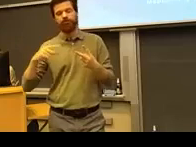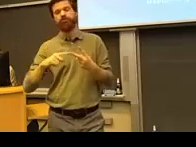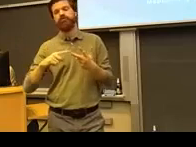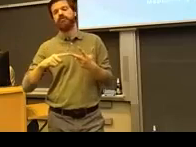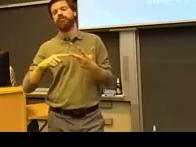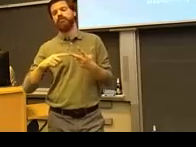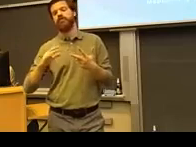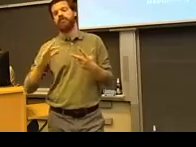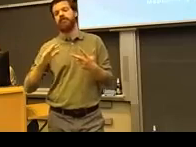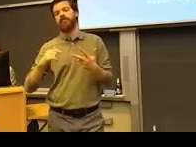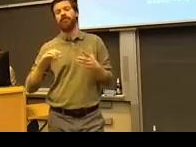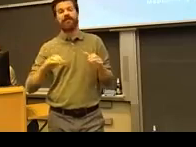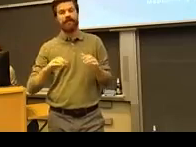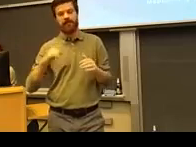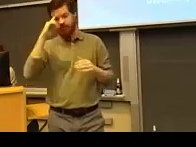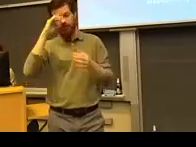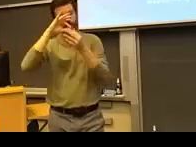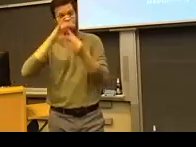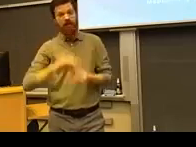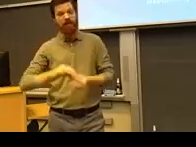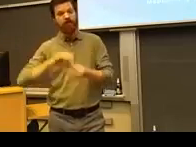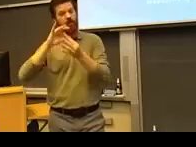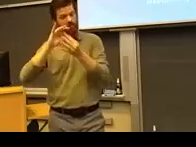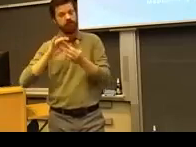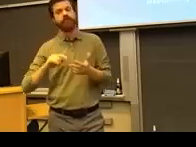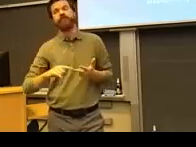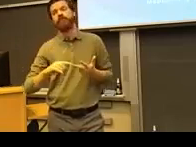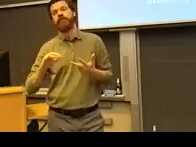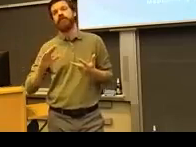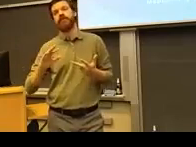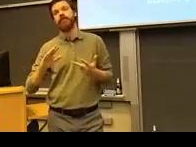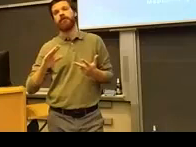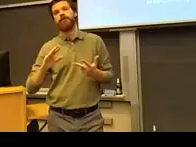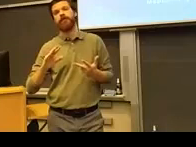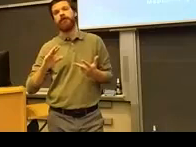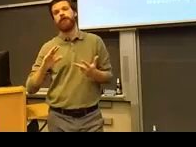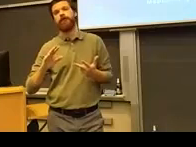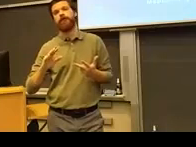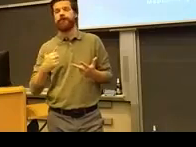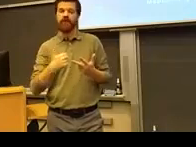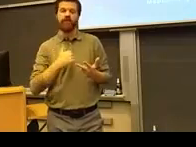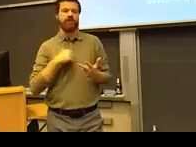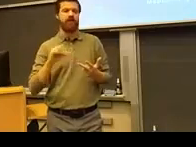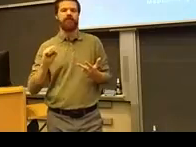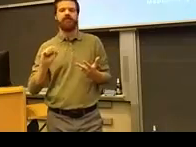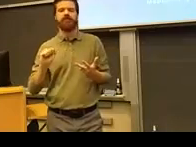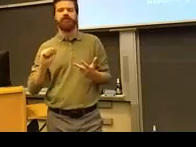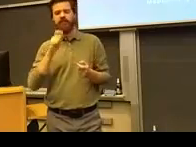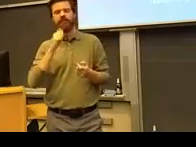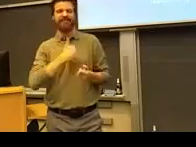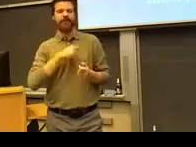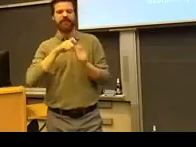did a bunch of mindfulness at one point um we've been doing self- sabotage um so it just kind kind